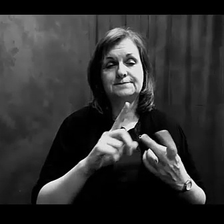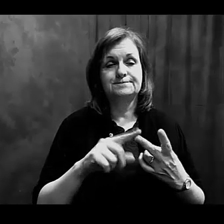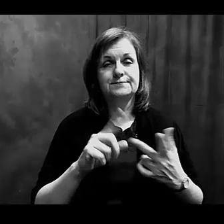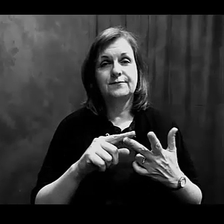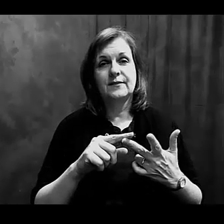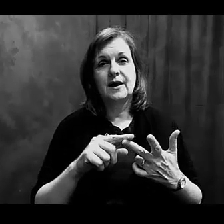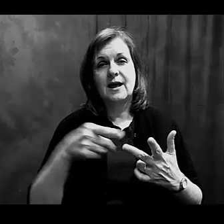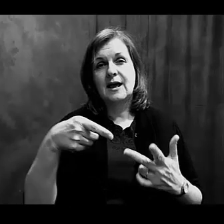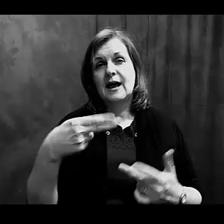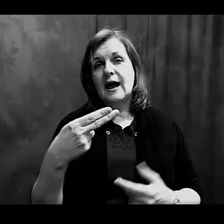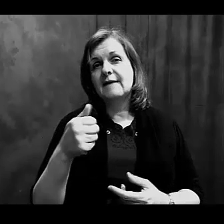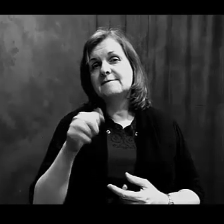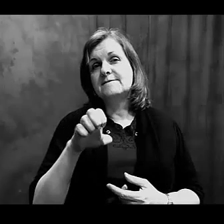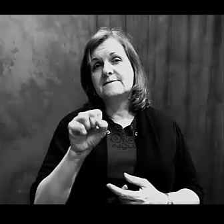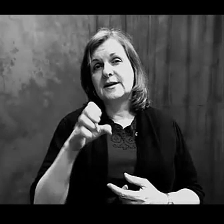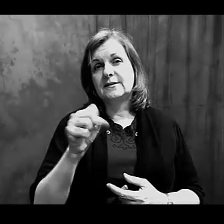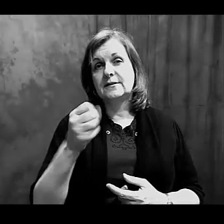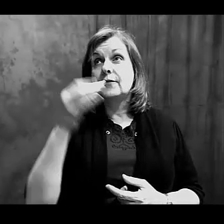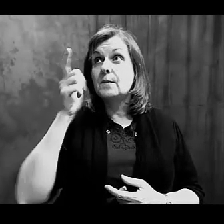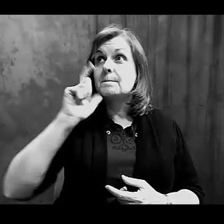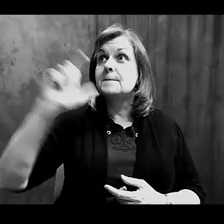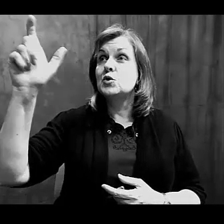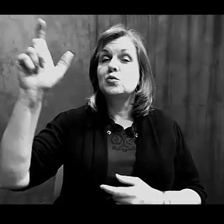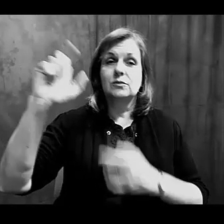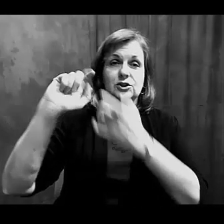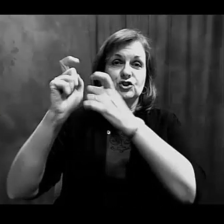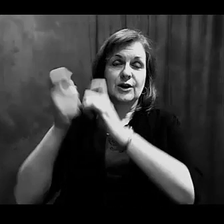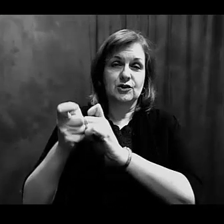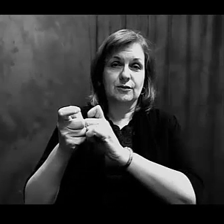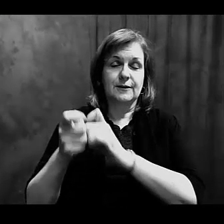and then phases of the moon -- we've already talked about